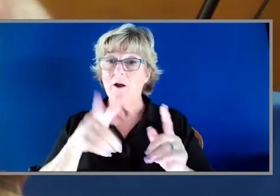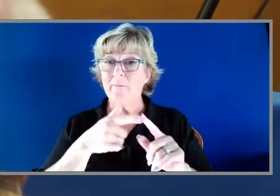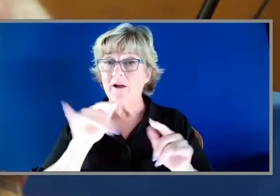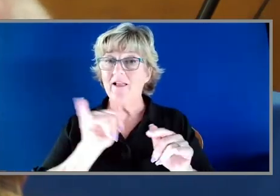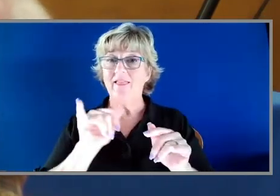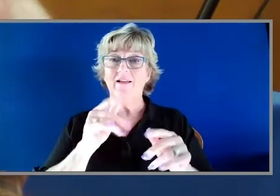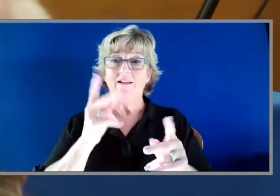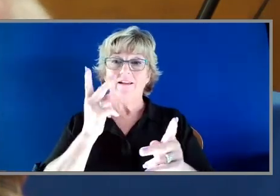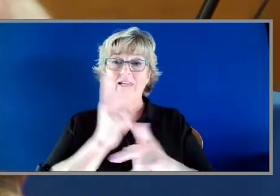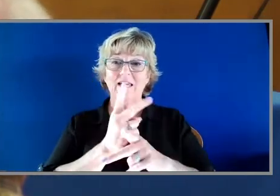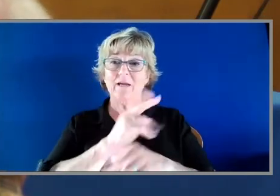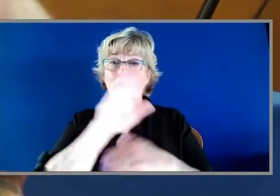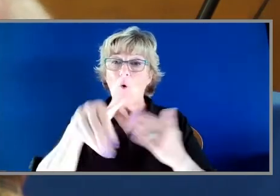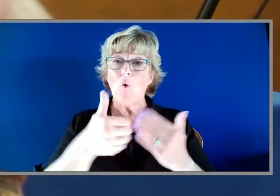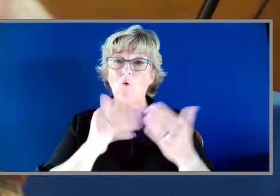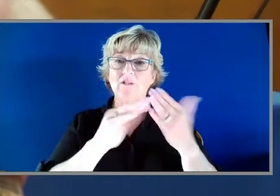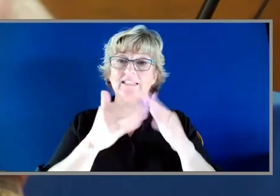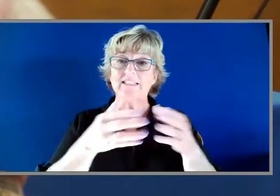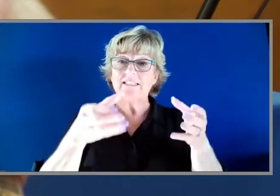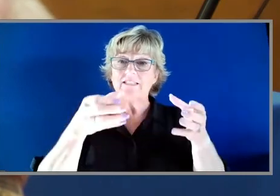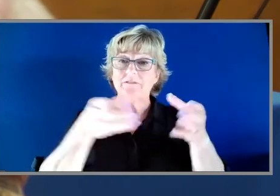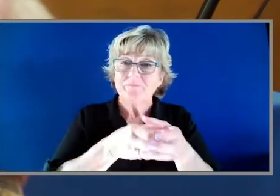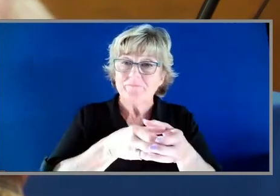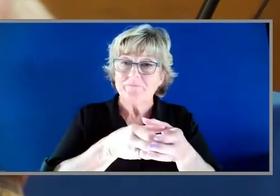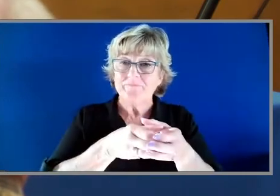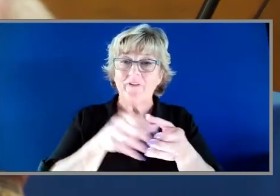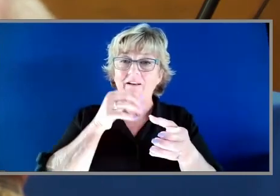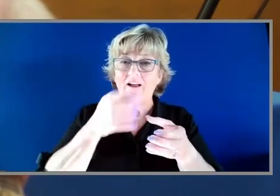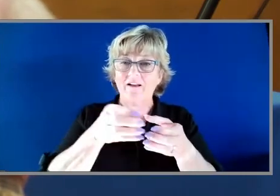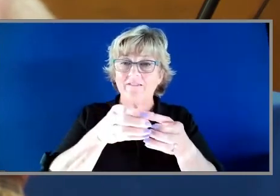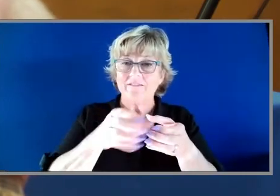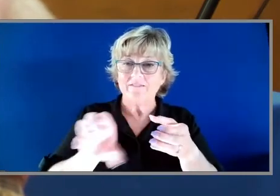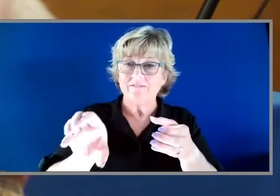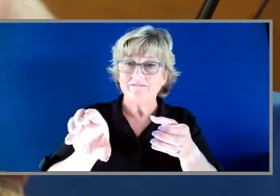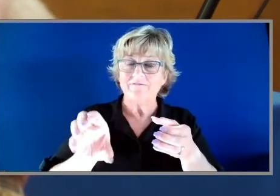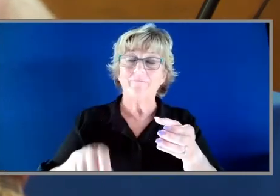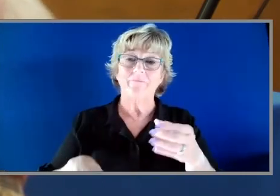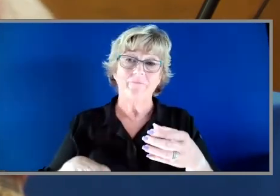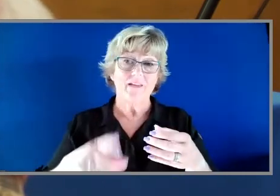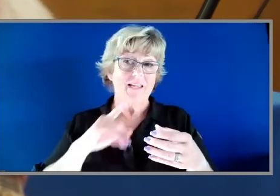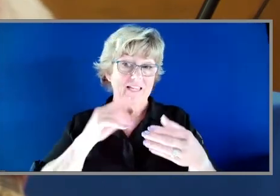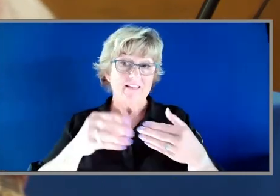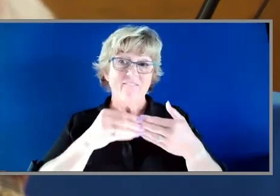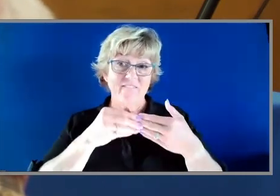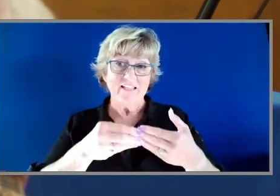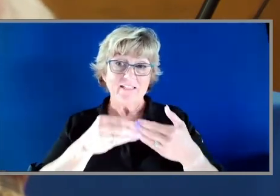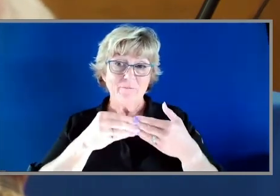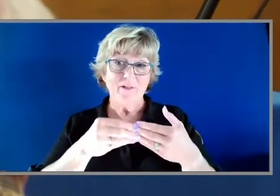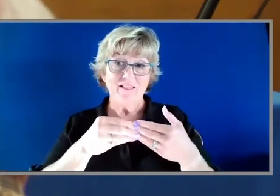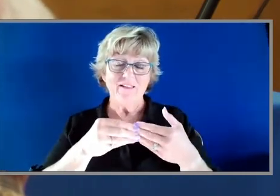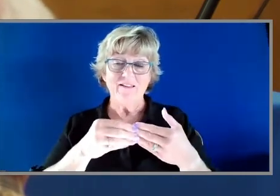Studio: criteria that I mentioned, like keeping a city together something like that so again there's it's flexible but